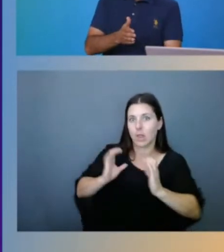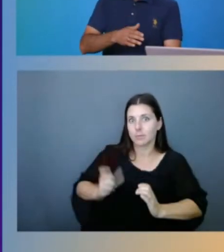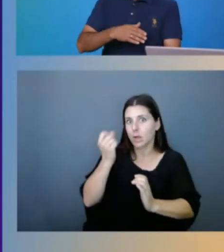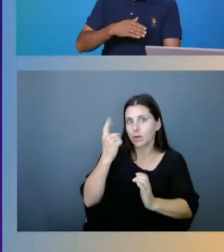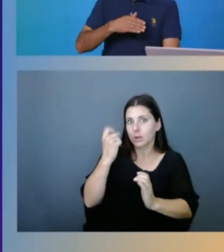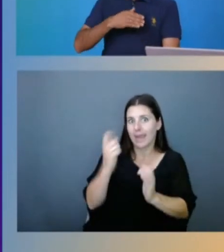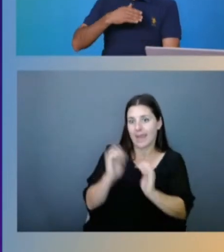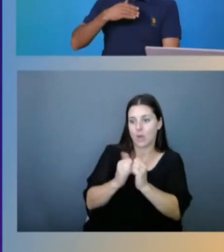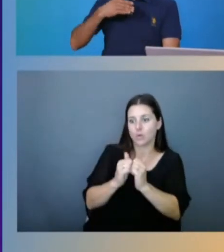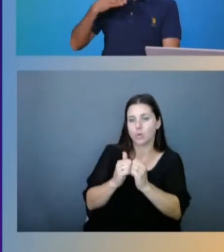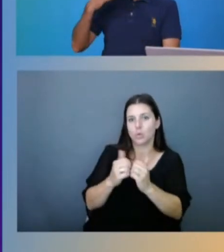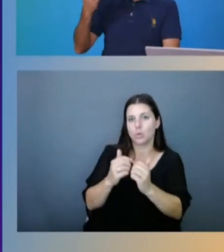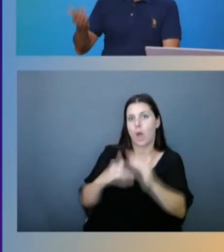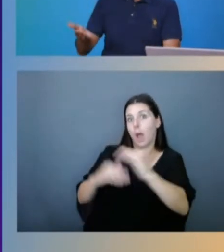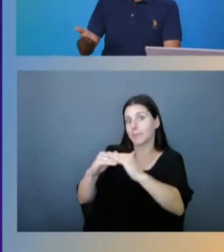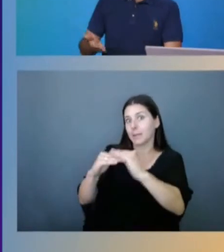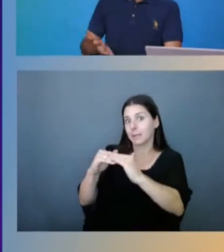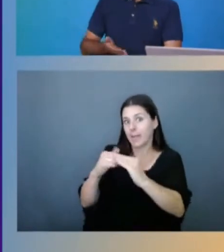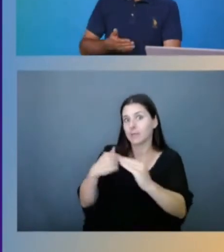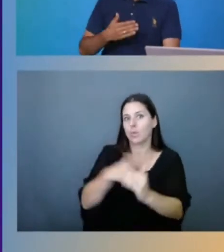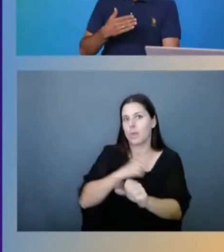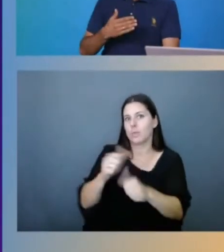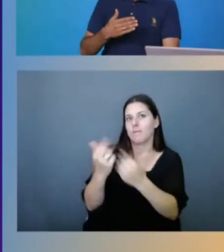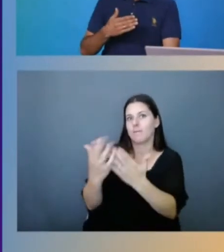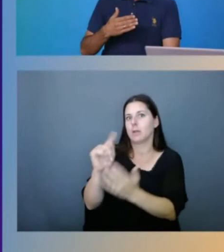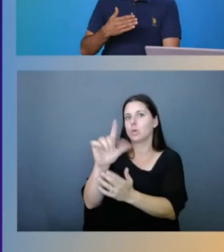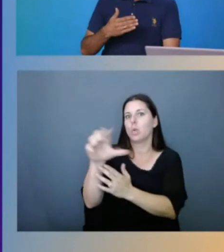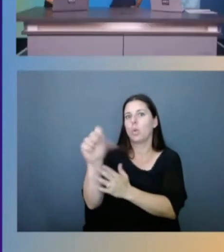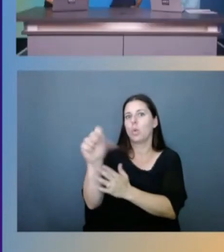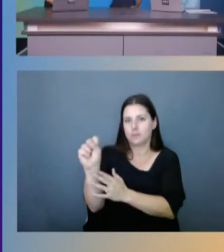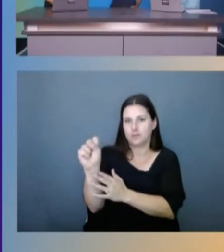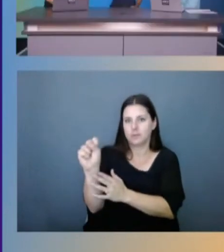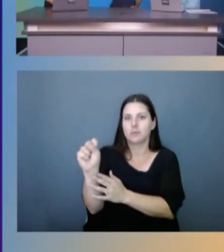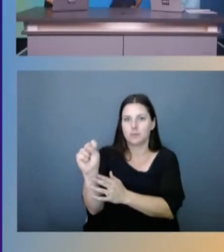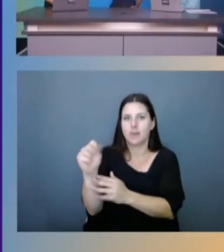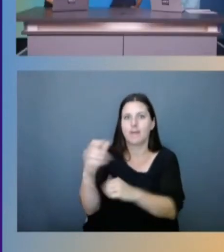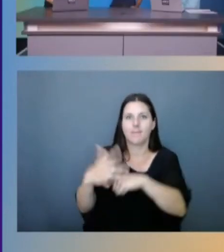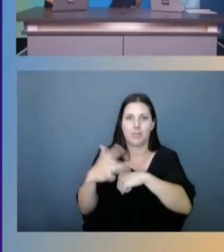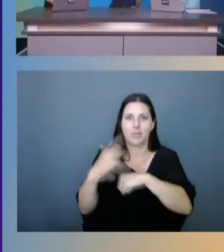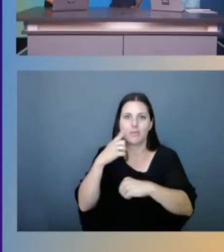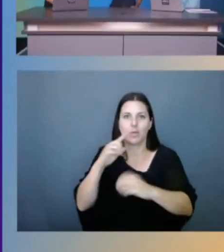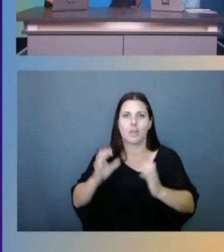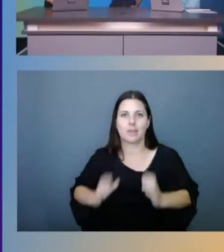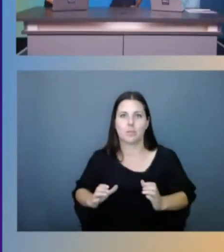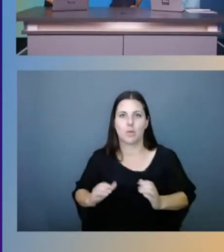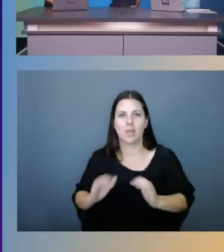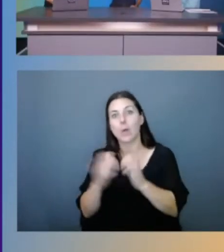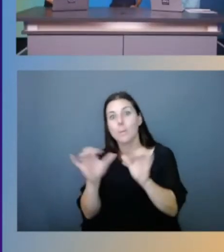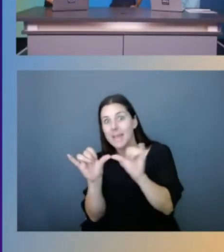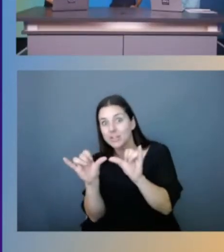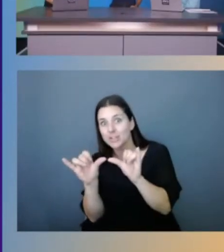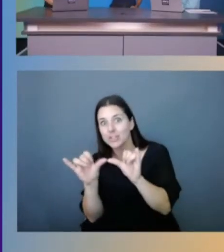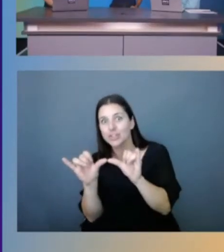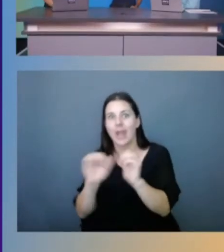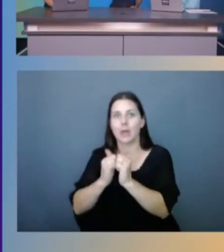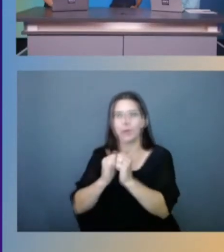we have the tools available for our customers to measure and to track those optimizations.